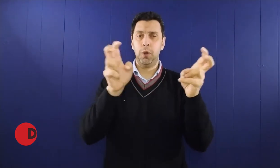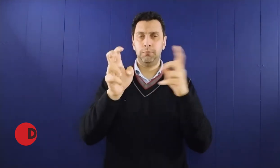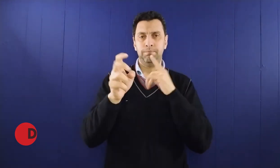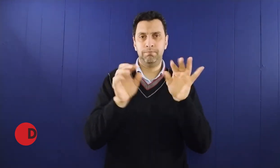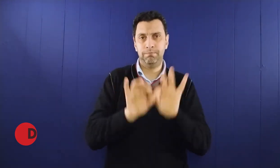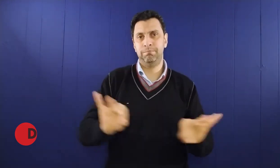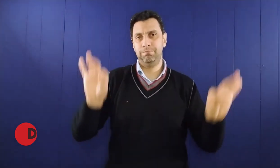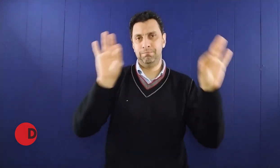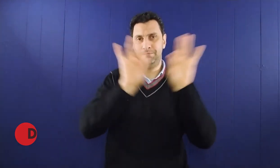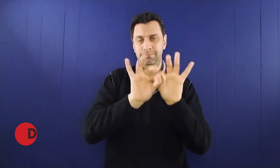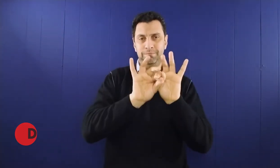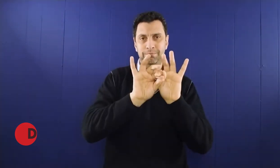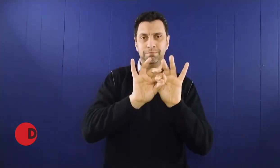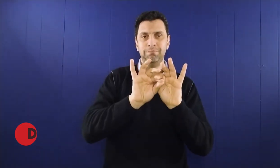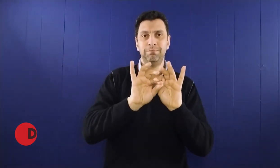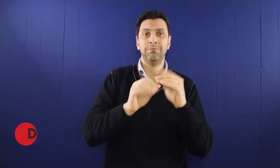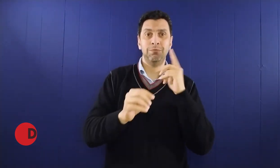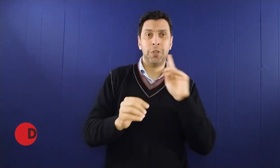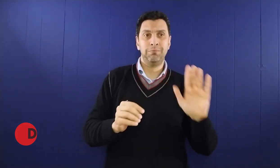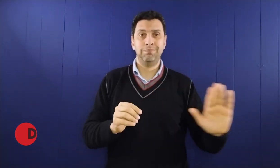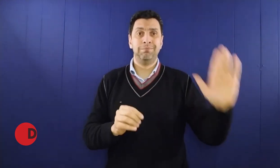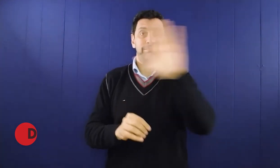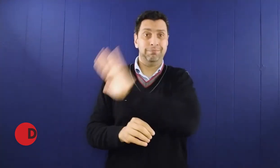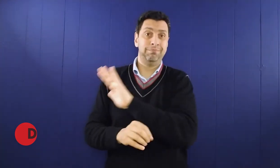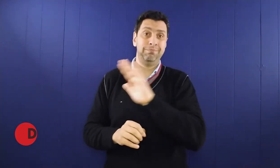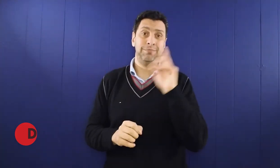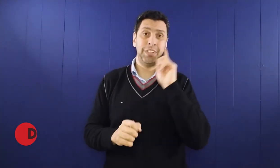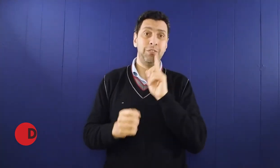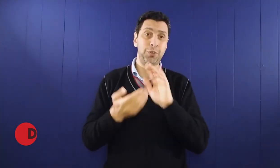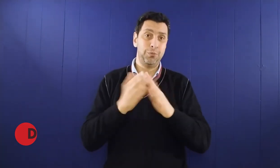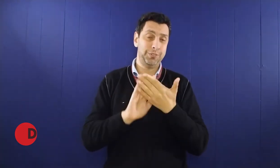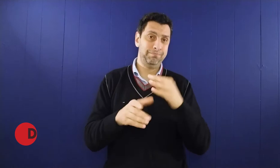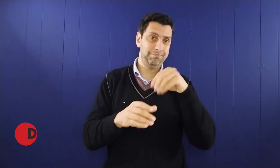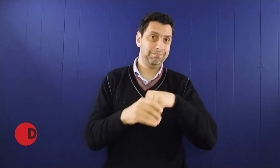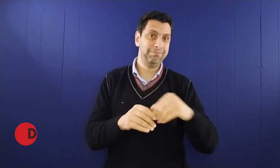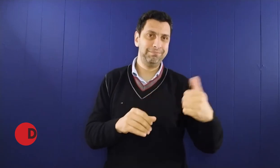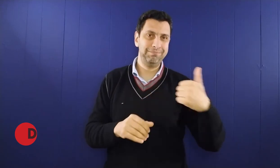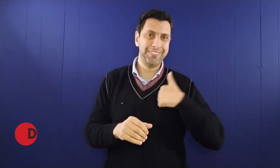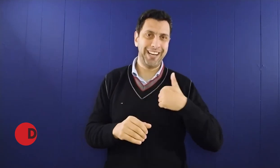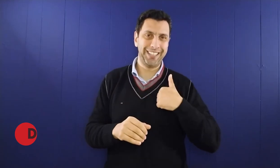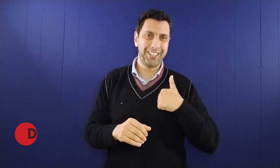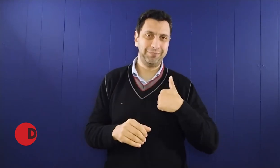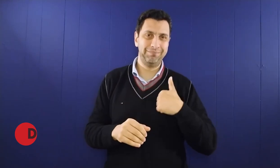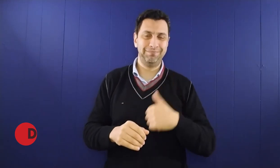importance of this issue to Deaf communities across Canada.